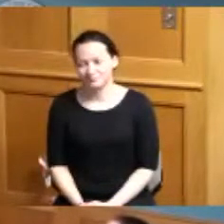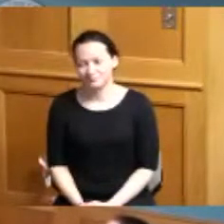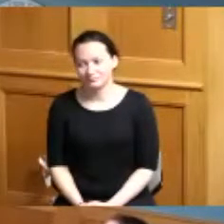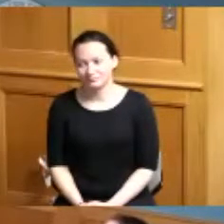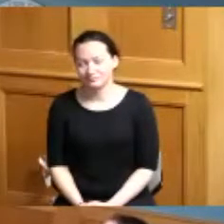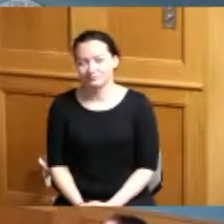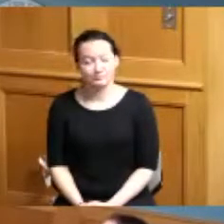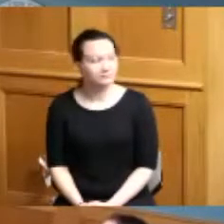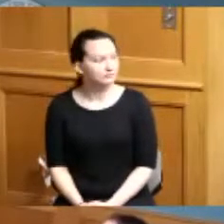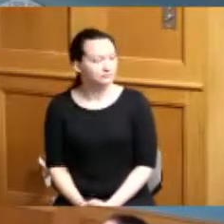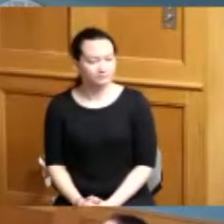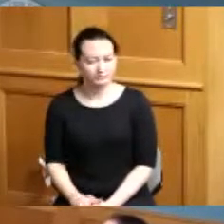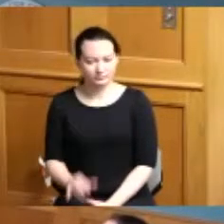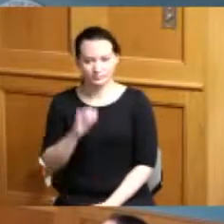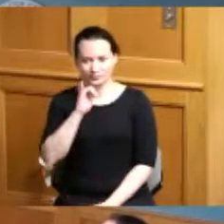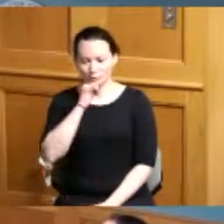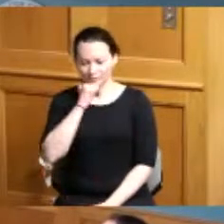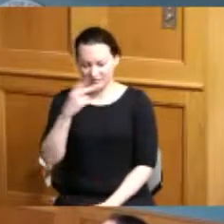whoops there you go